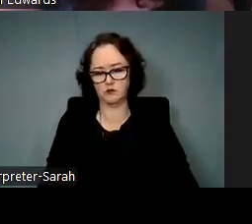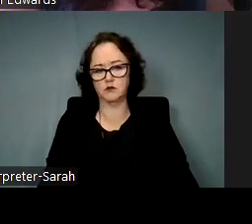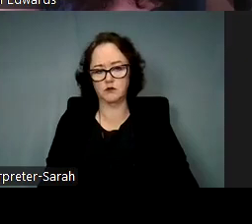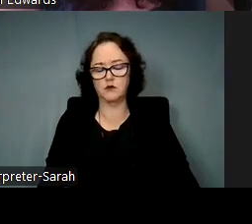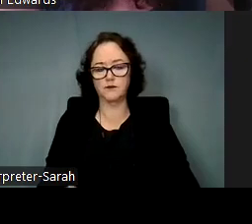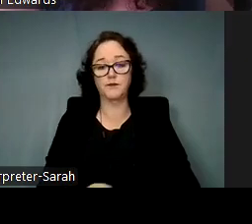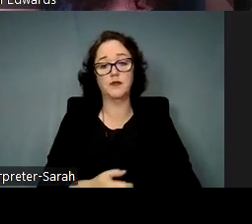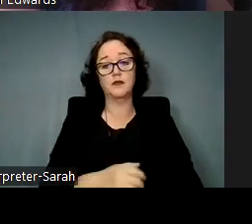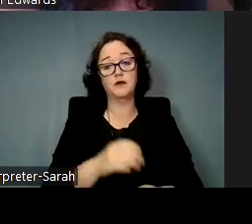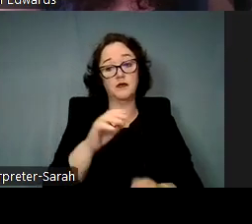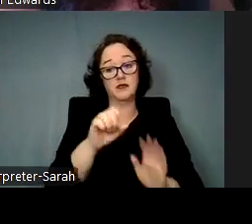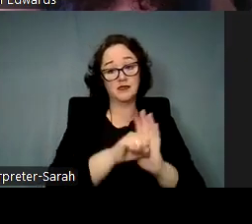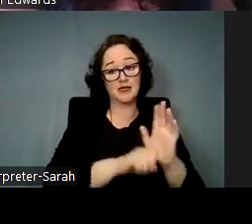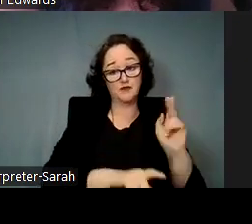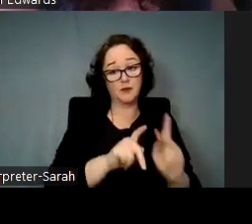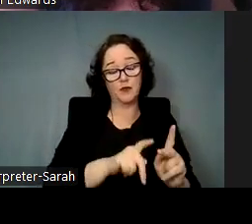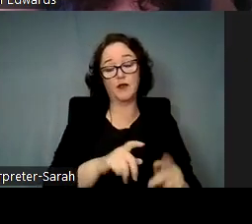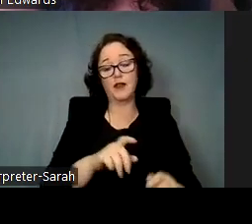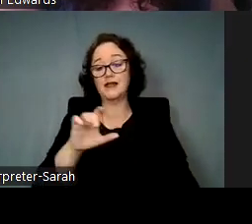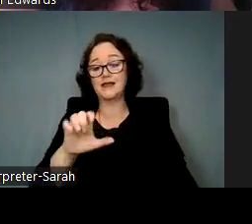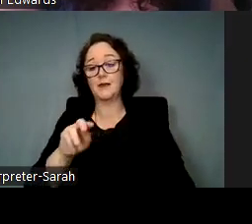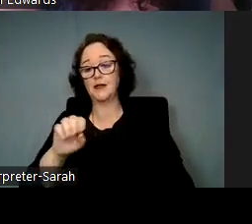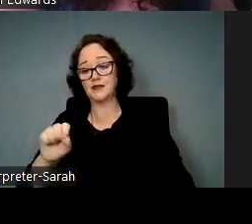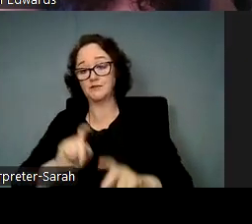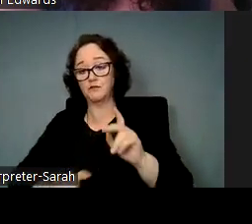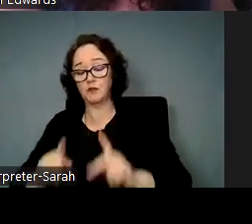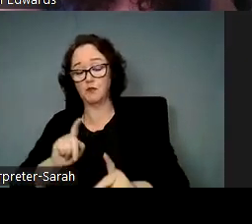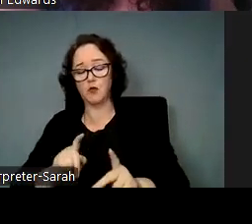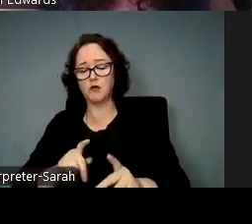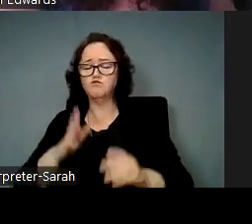are very knowledgeable about waiver policy and home and